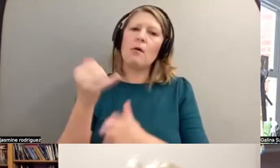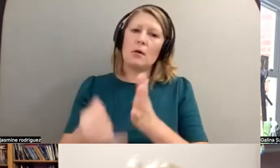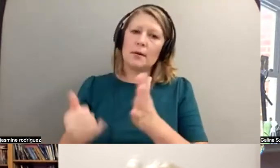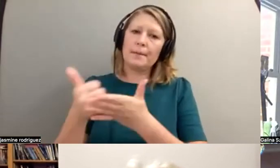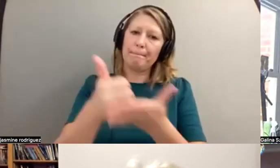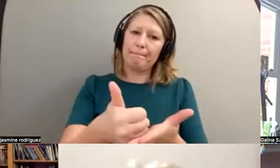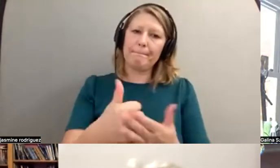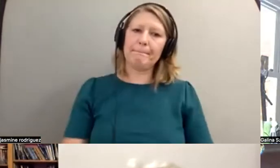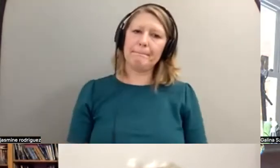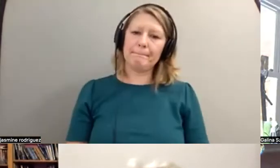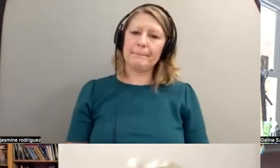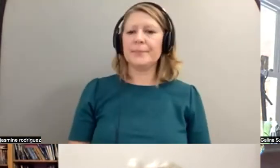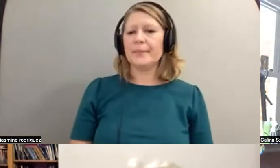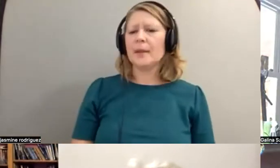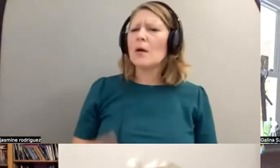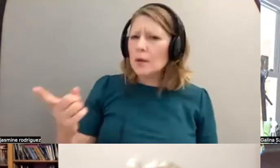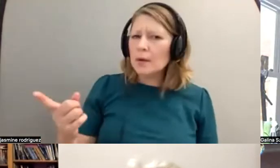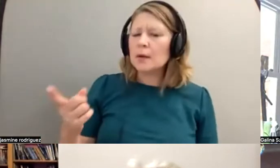So actually, can you talk about the journey you had,